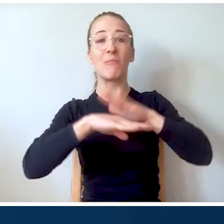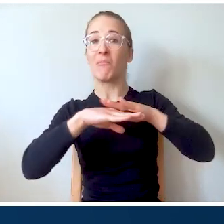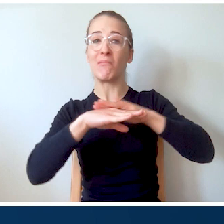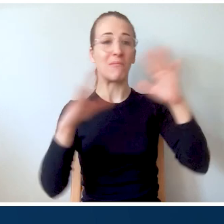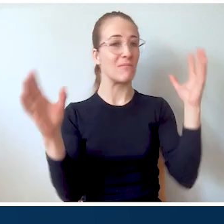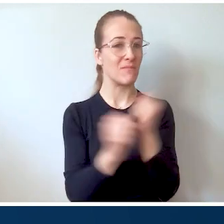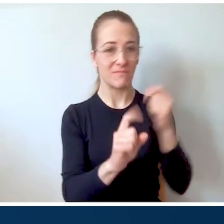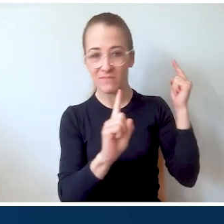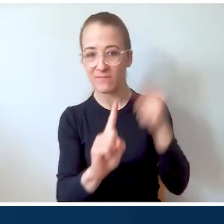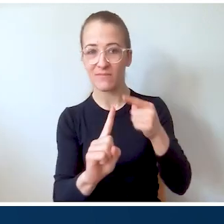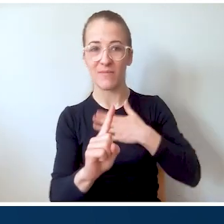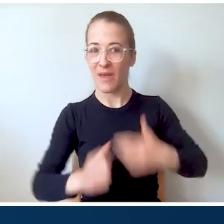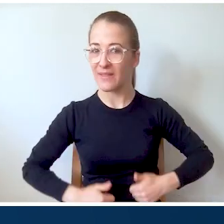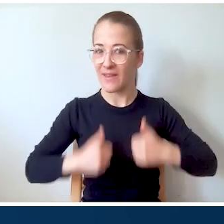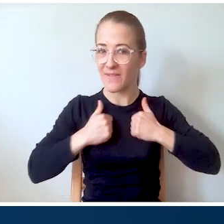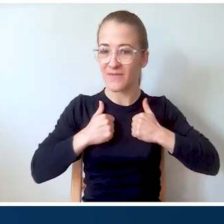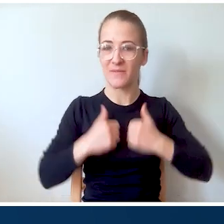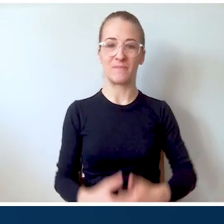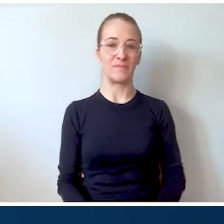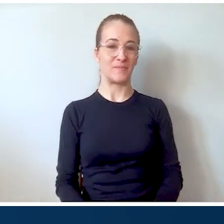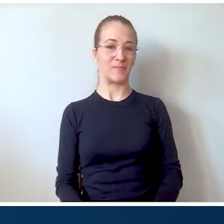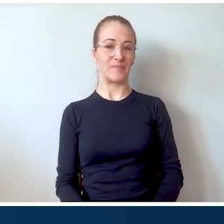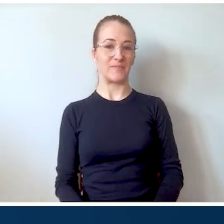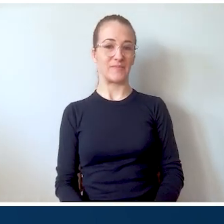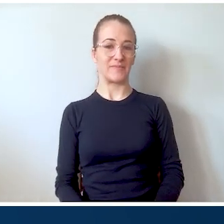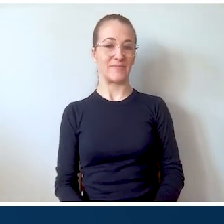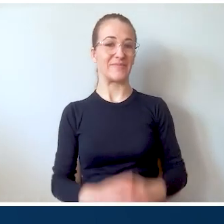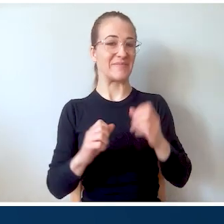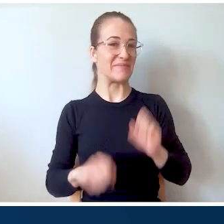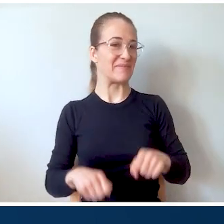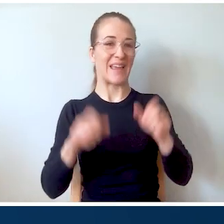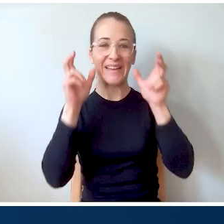of a bit of my life. We're getting to hear your CV, and of course,